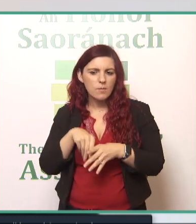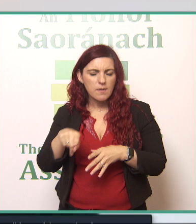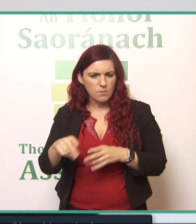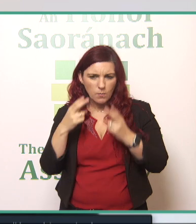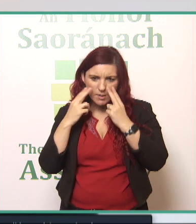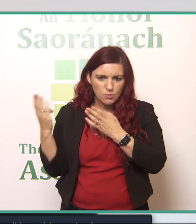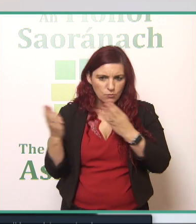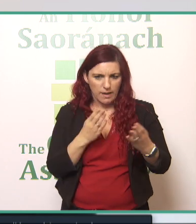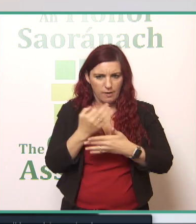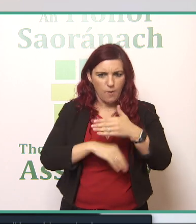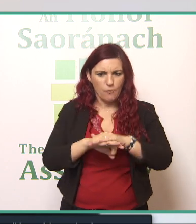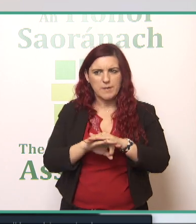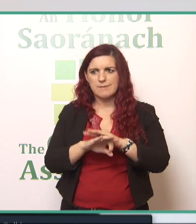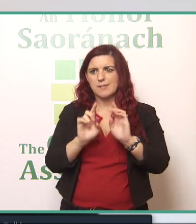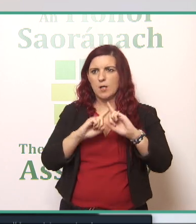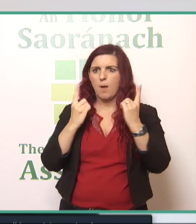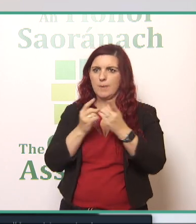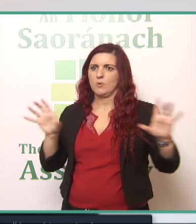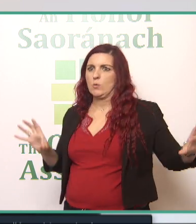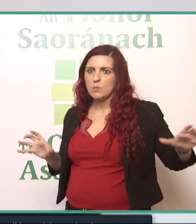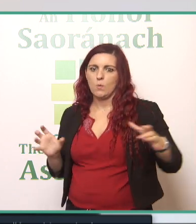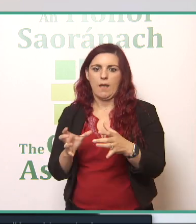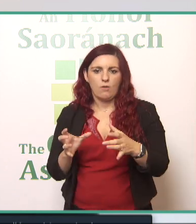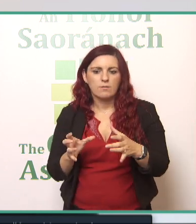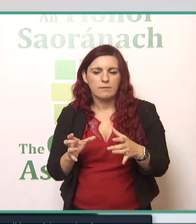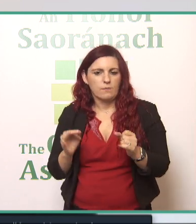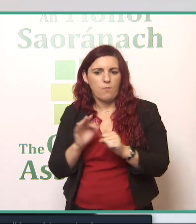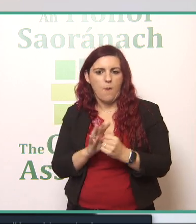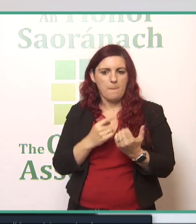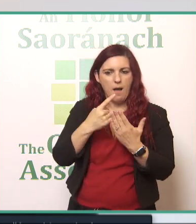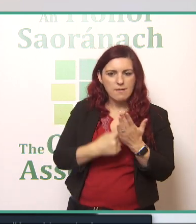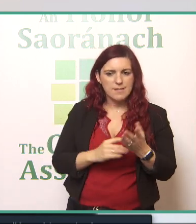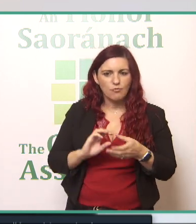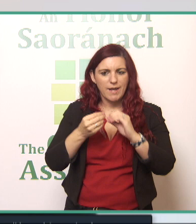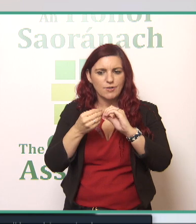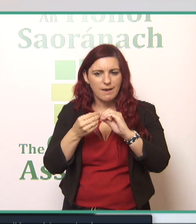our government departments uh together uh when policies are being drawn up in terms